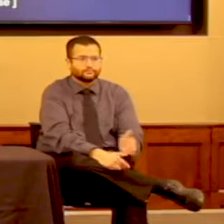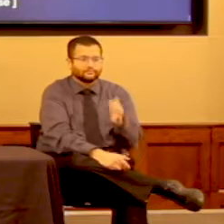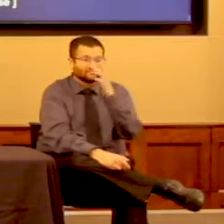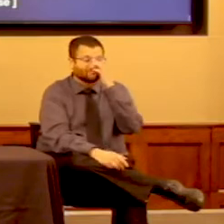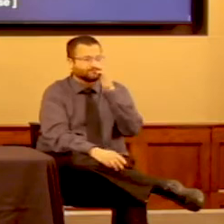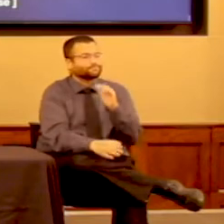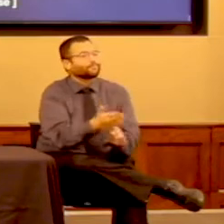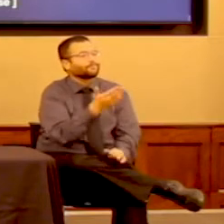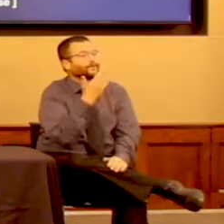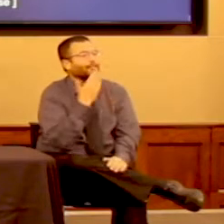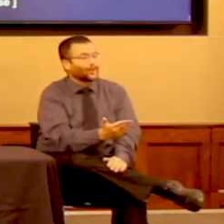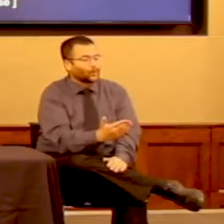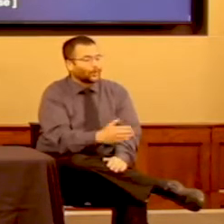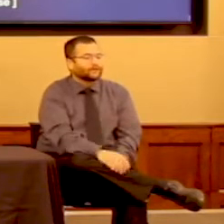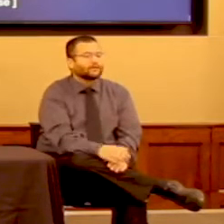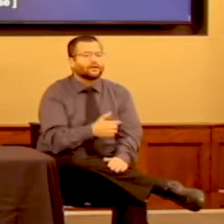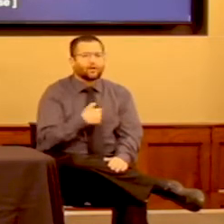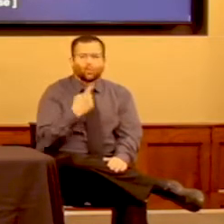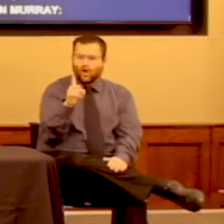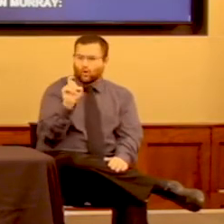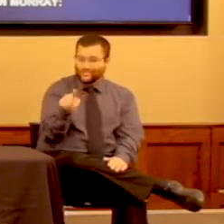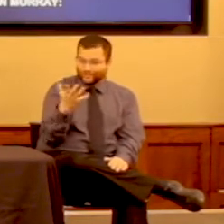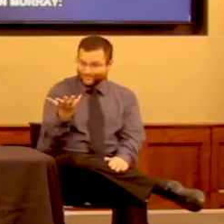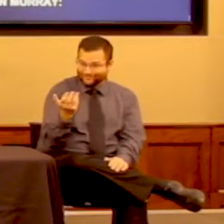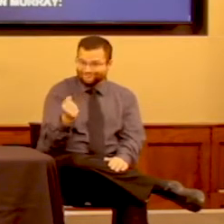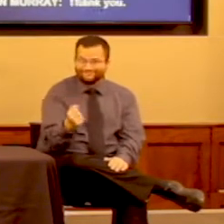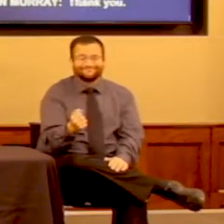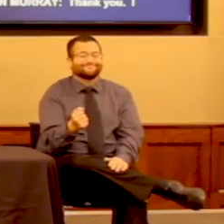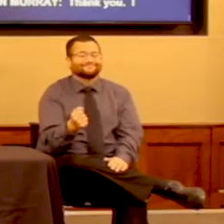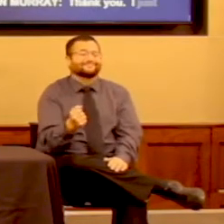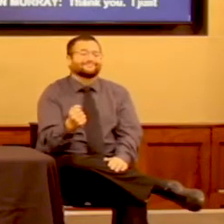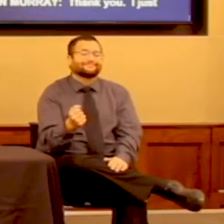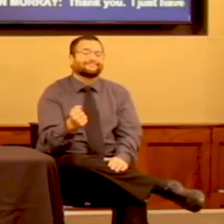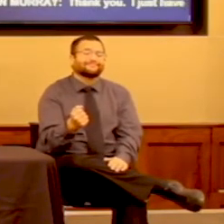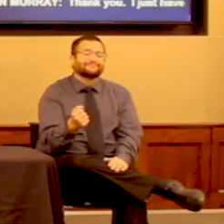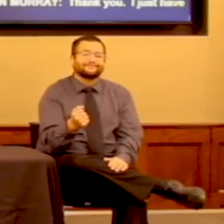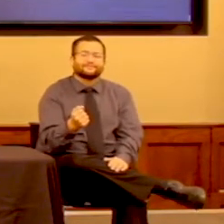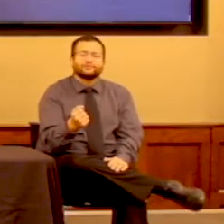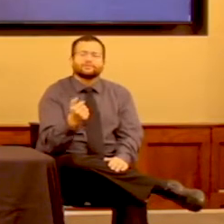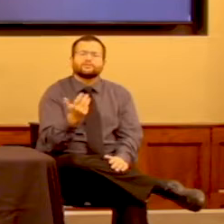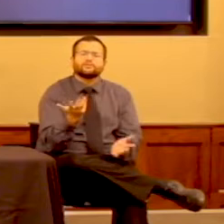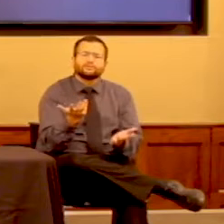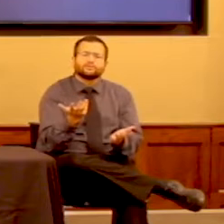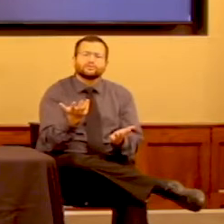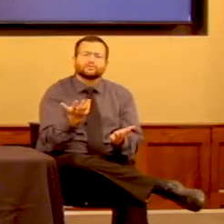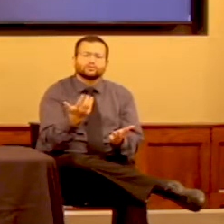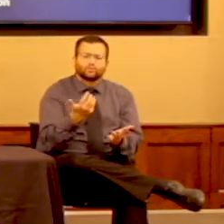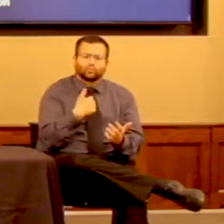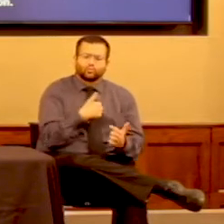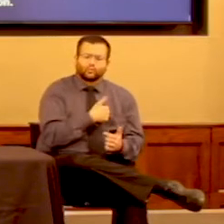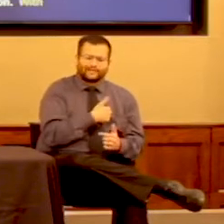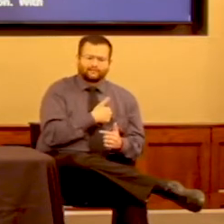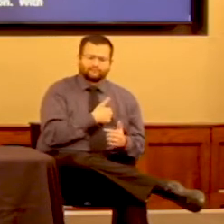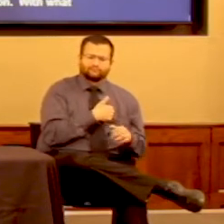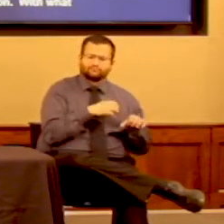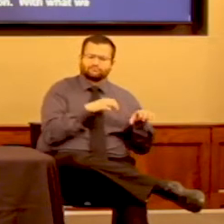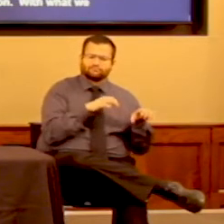you I said one question with what we